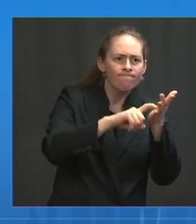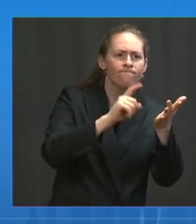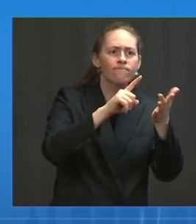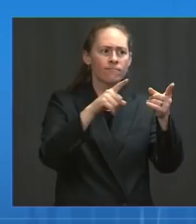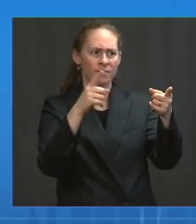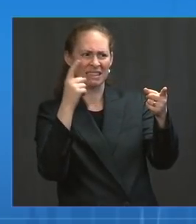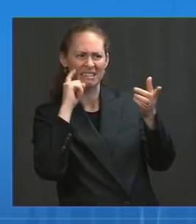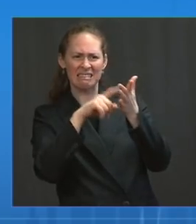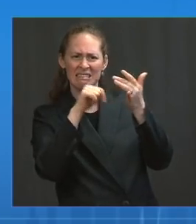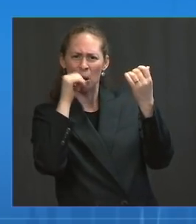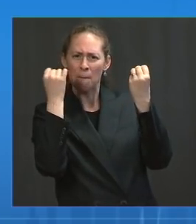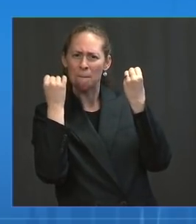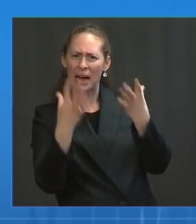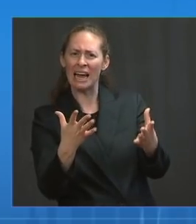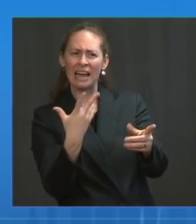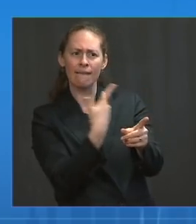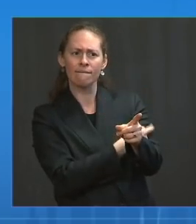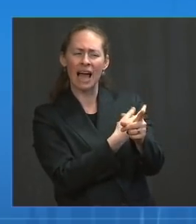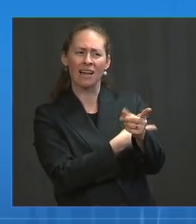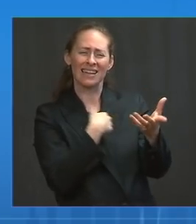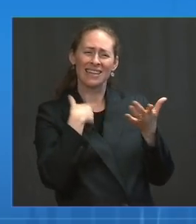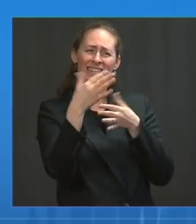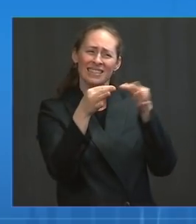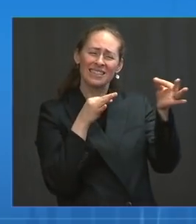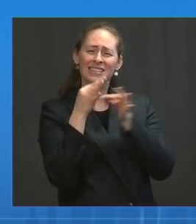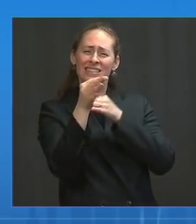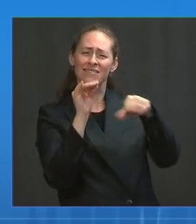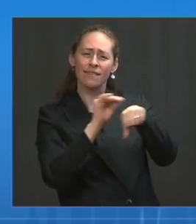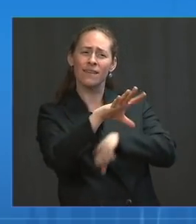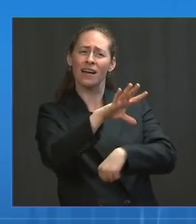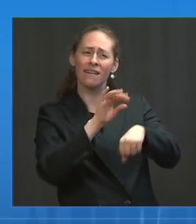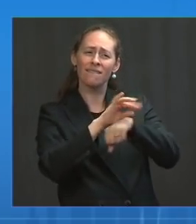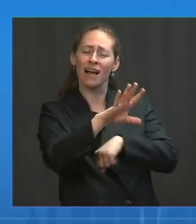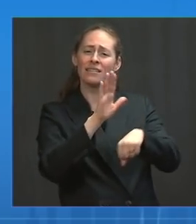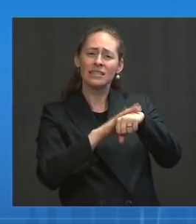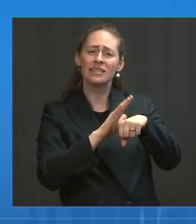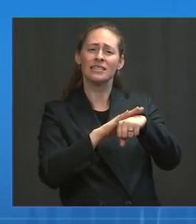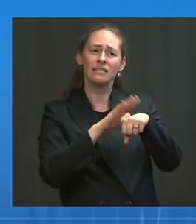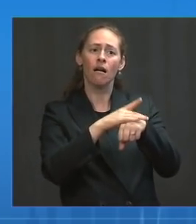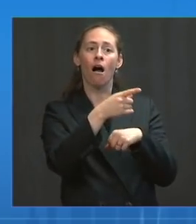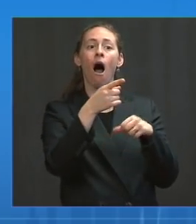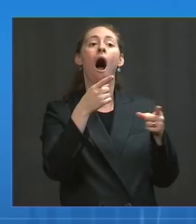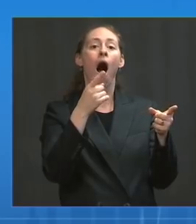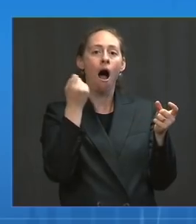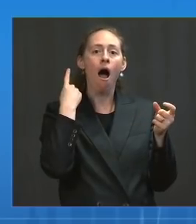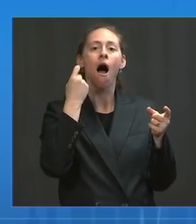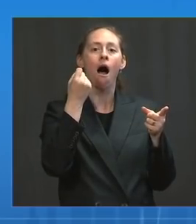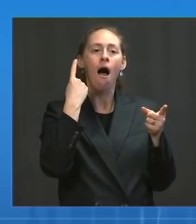to make sure people knew where to get a vaccine and how effective the vaccines are against COVID-19.